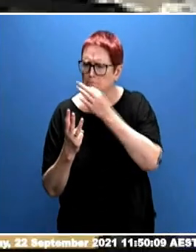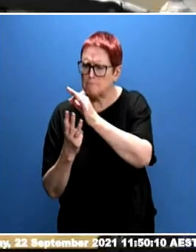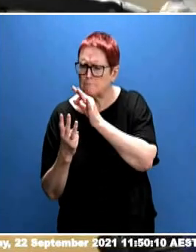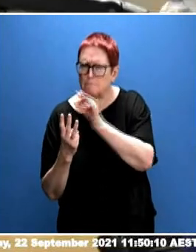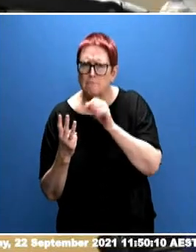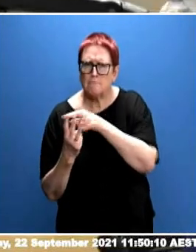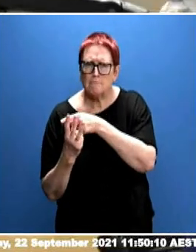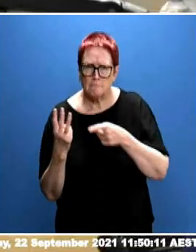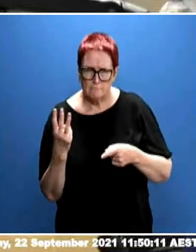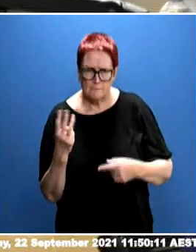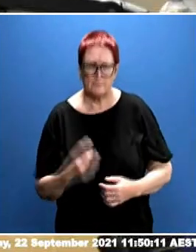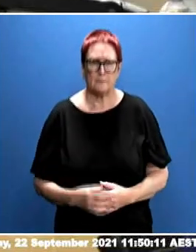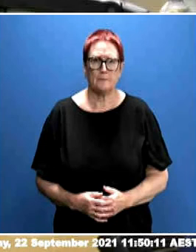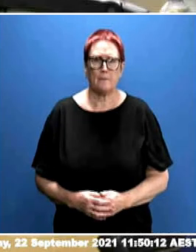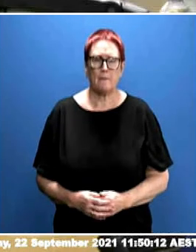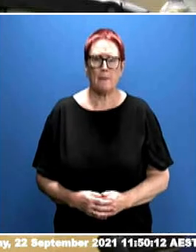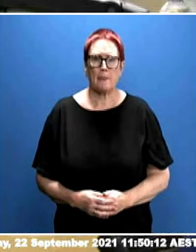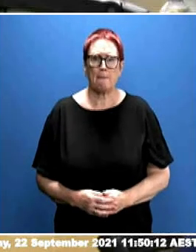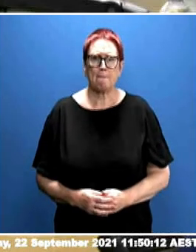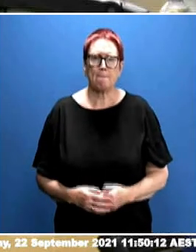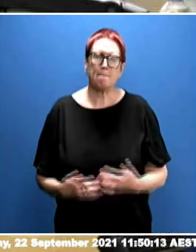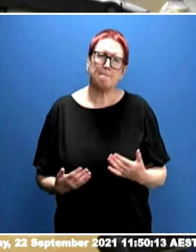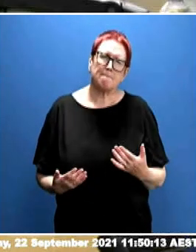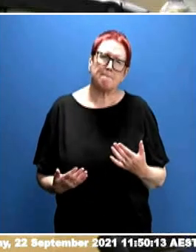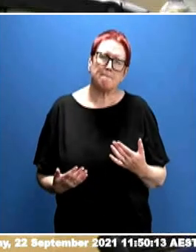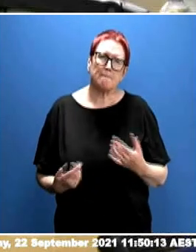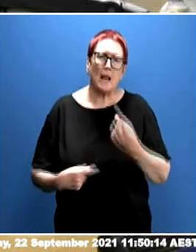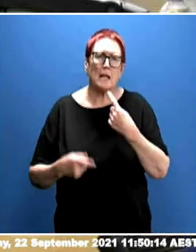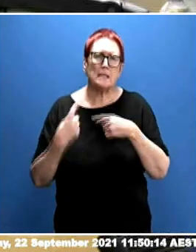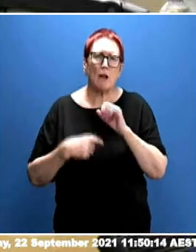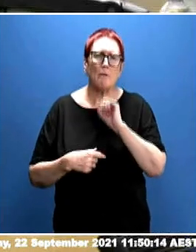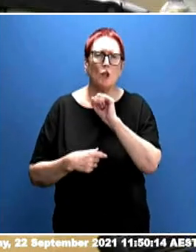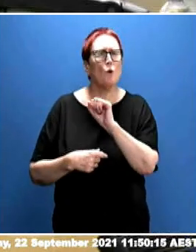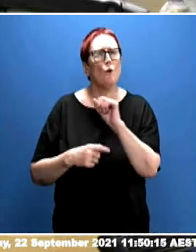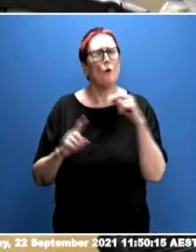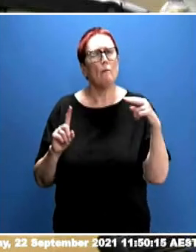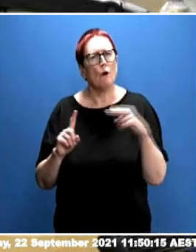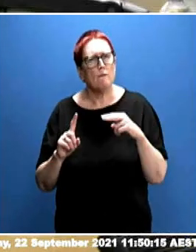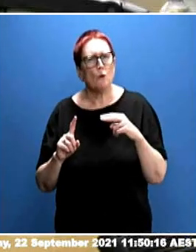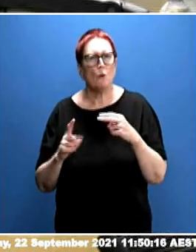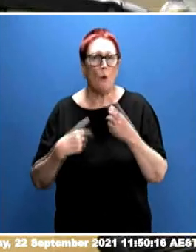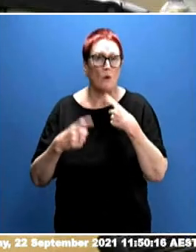I raised before was about your views and your experiences, if you can share